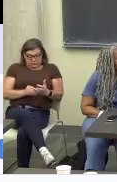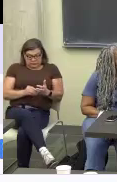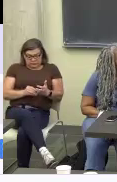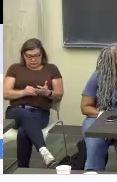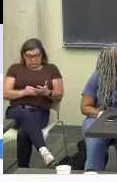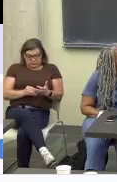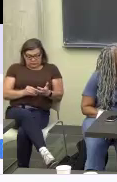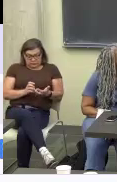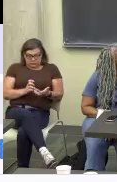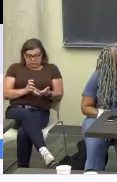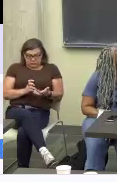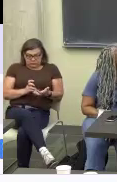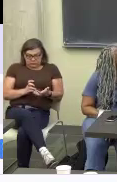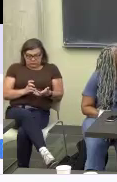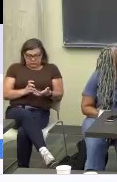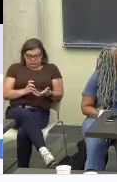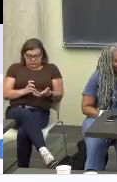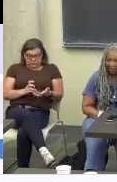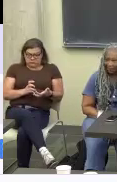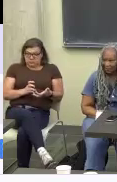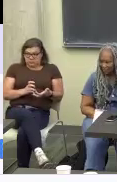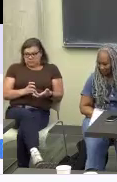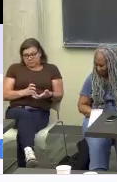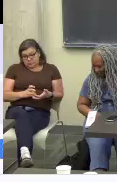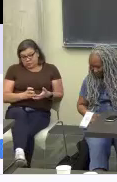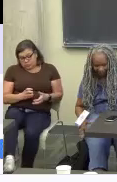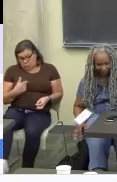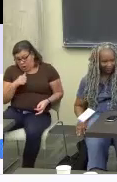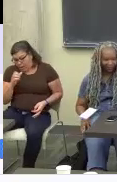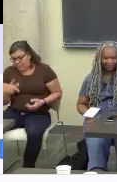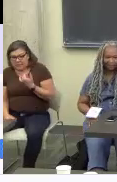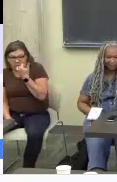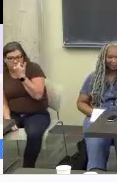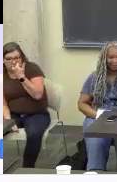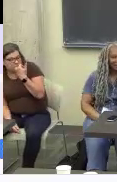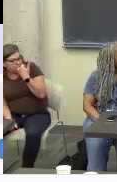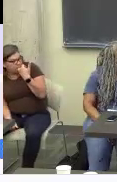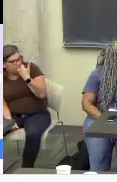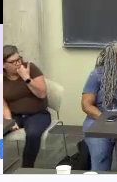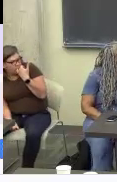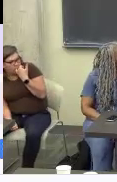we take a little break and we come back. Okay. Yeah, you want to wrap up and talk? Let's wrap